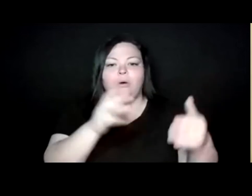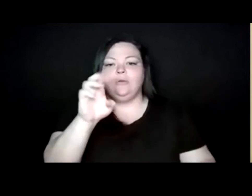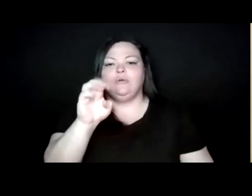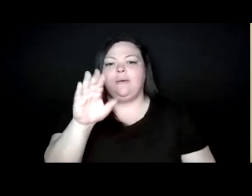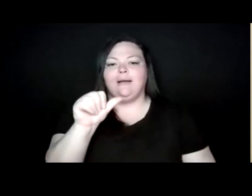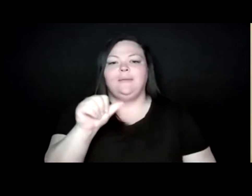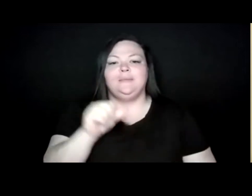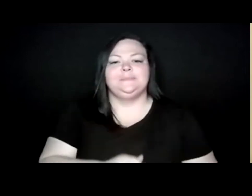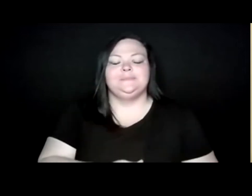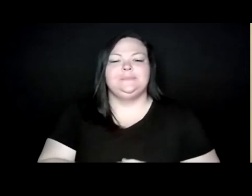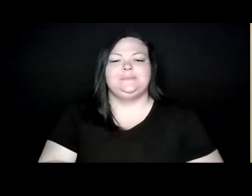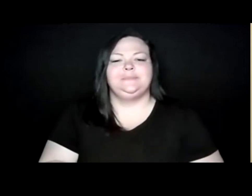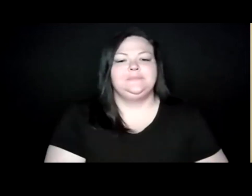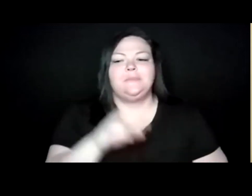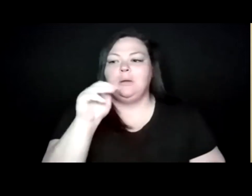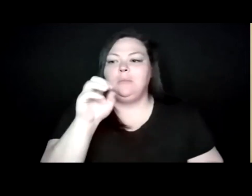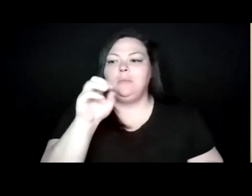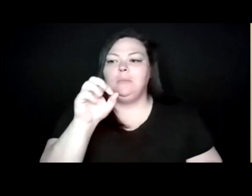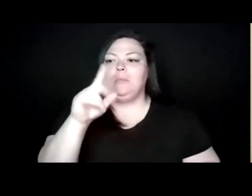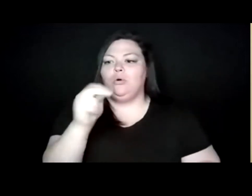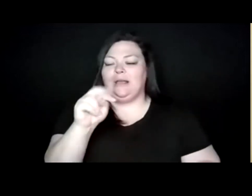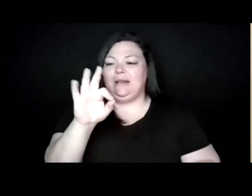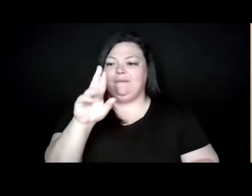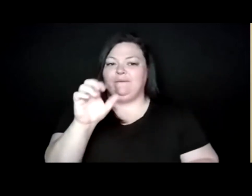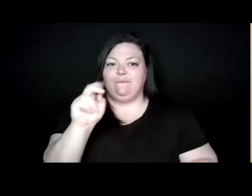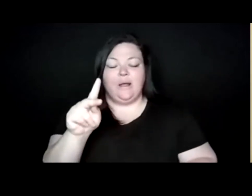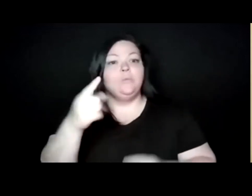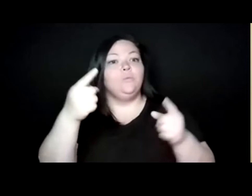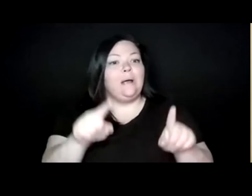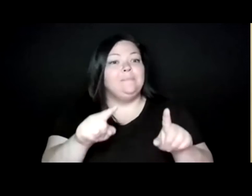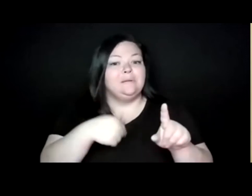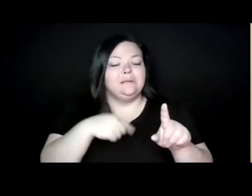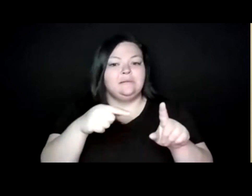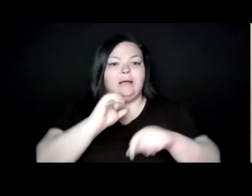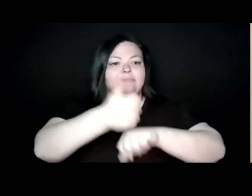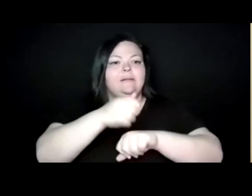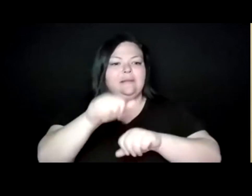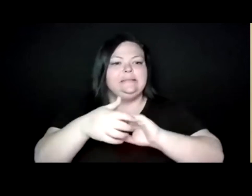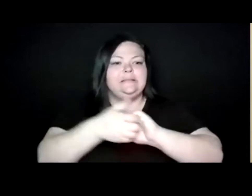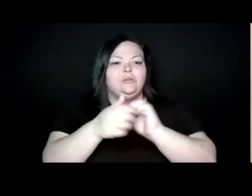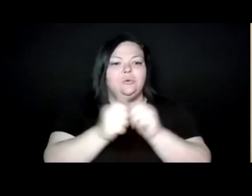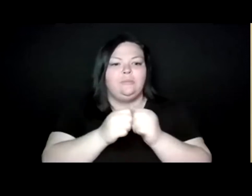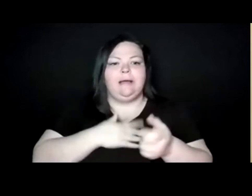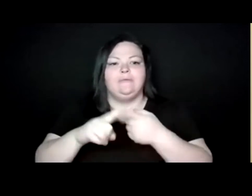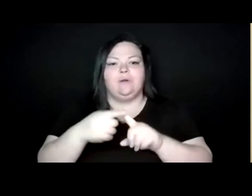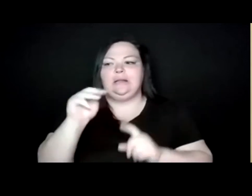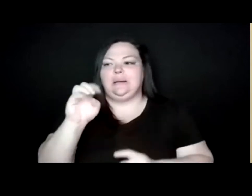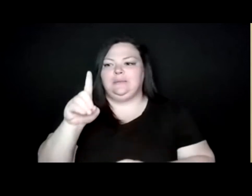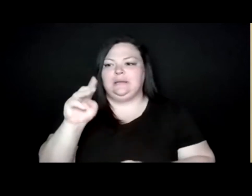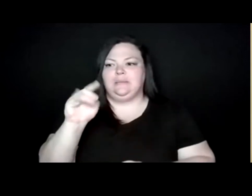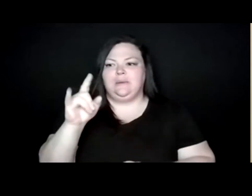um, who, uh, when I founded this series with with my friend MD Myers years and years ago,